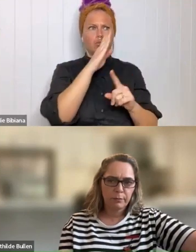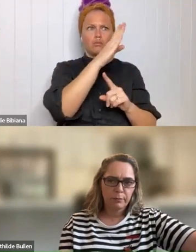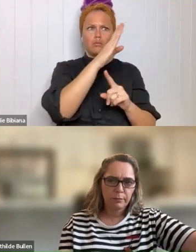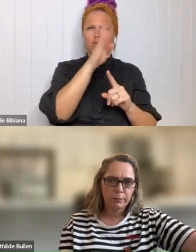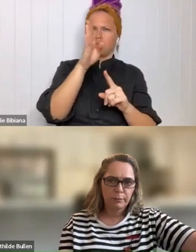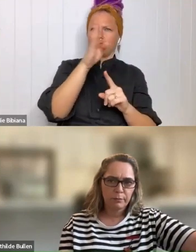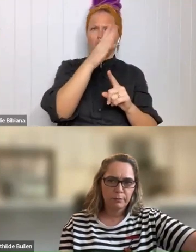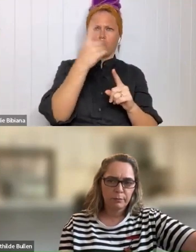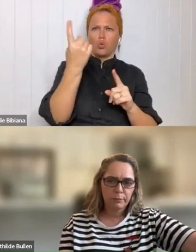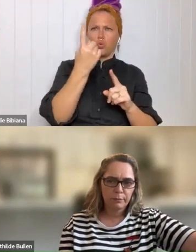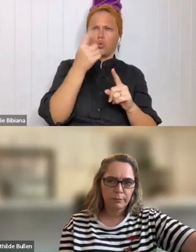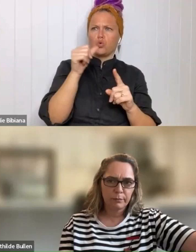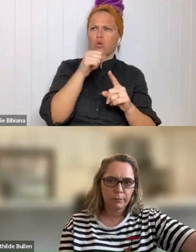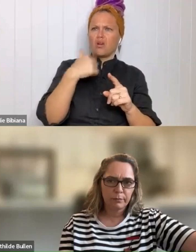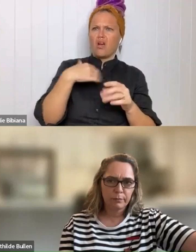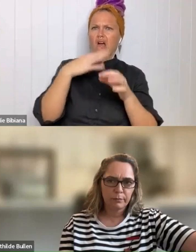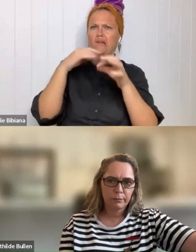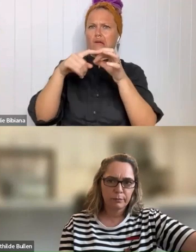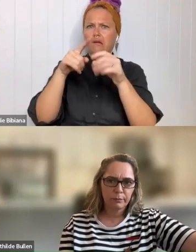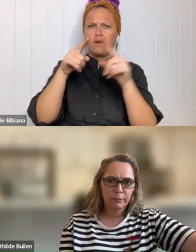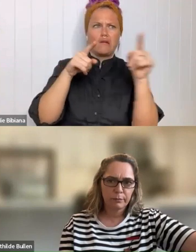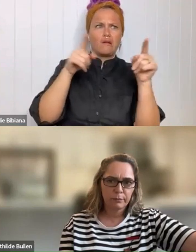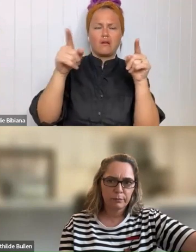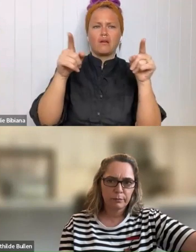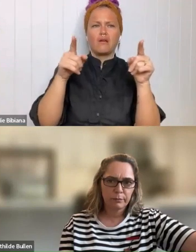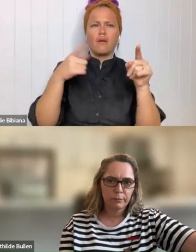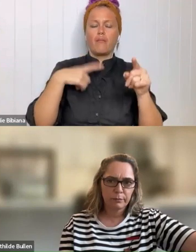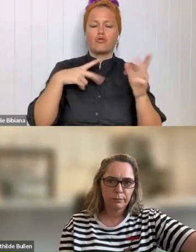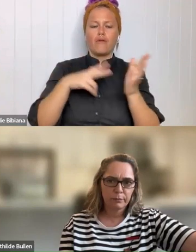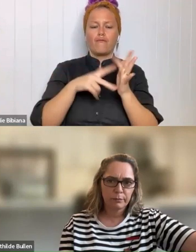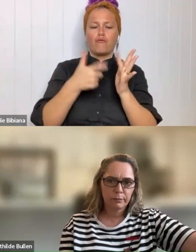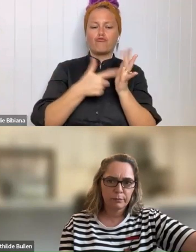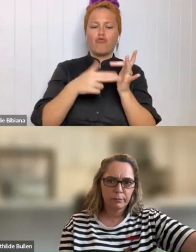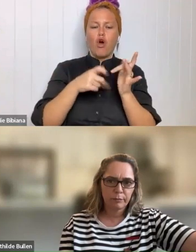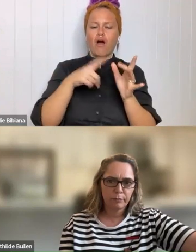go to and because that Veronica was so familiar, and I was so